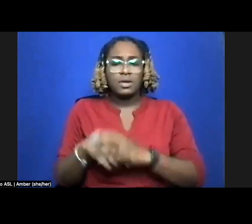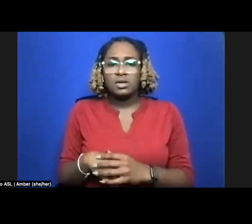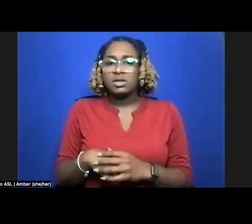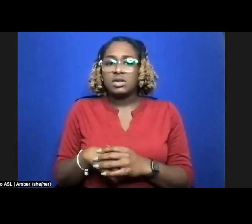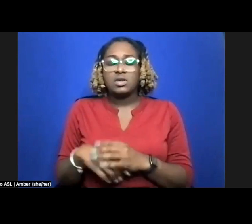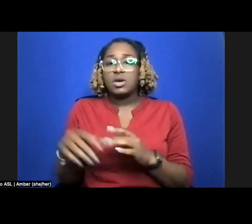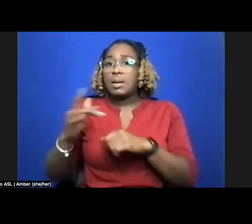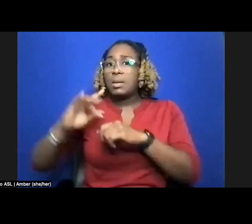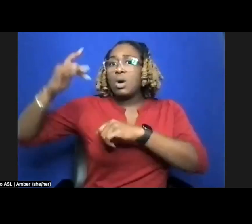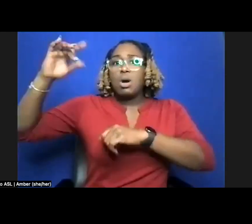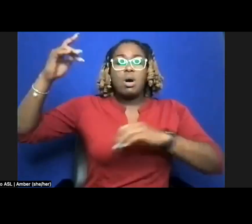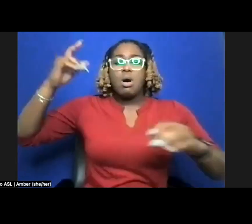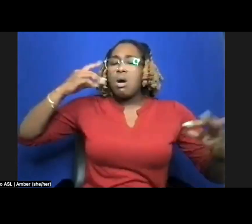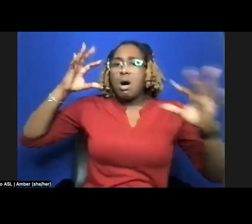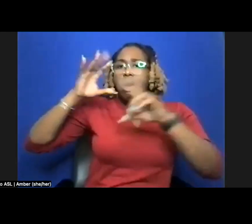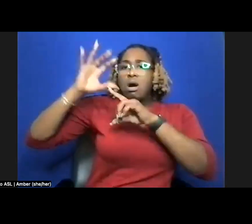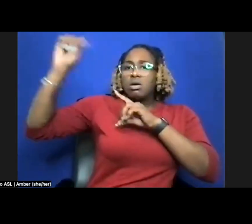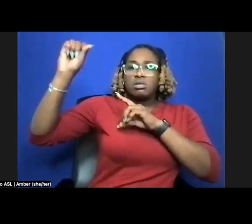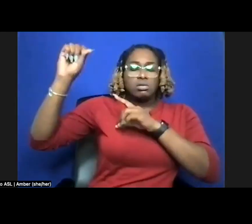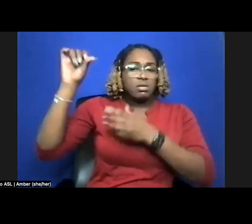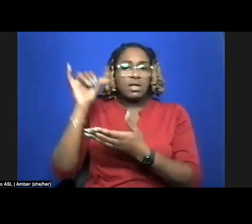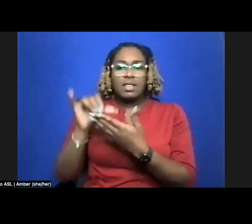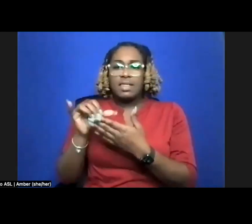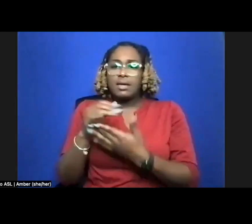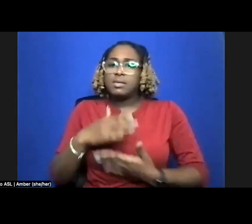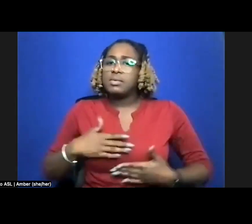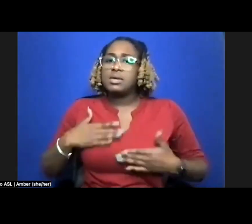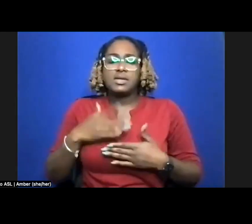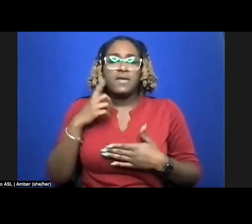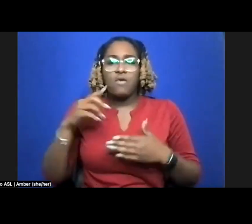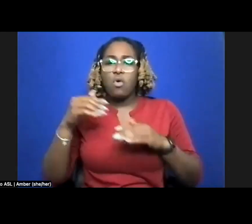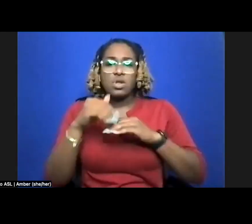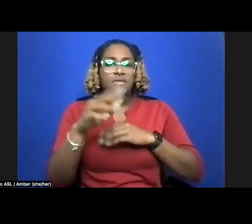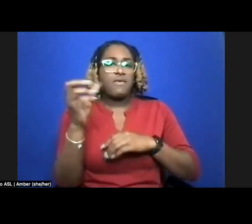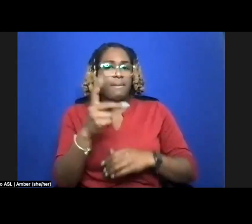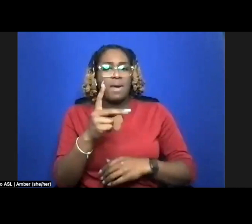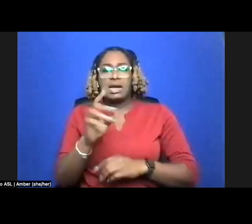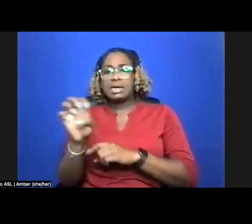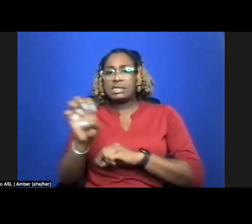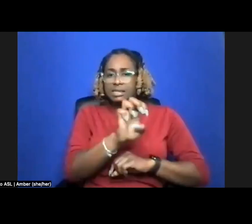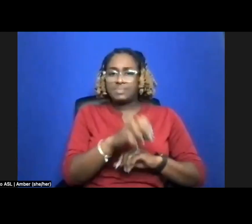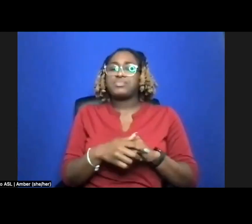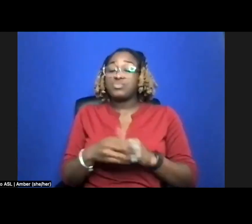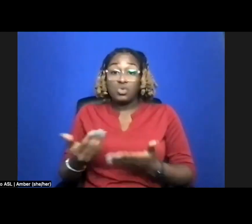recall the eulogized pleas for deliverance back eastward, these new bodies make room for a rebirthed